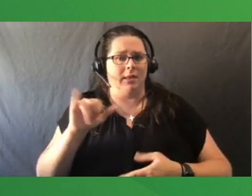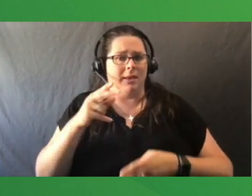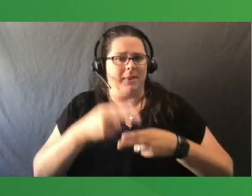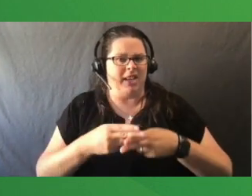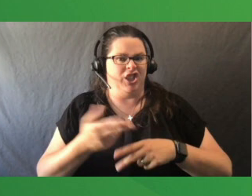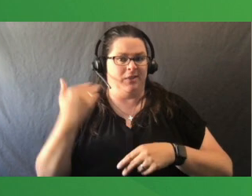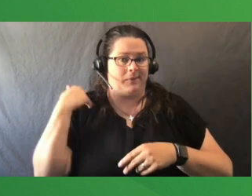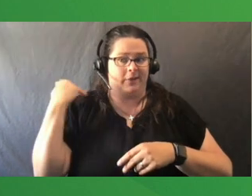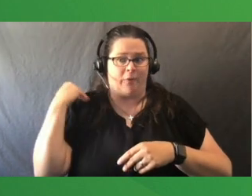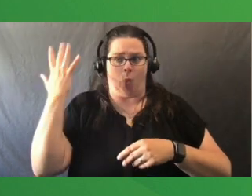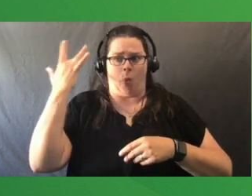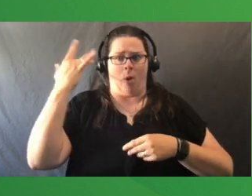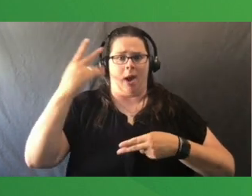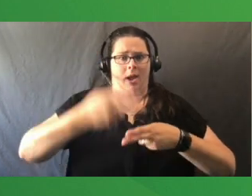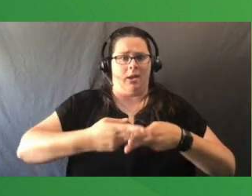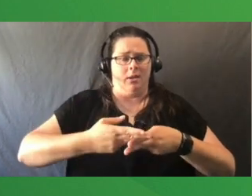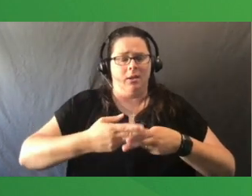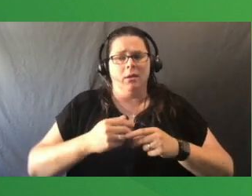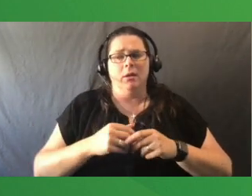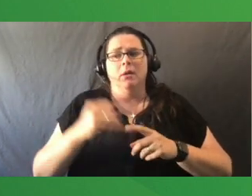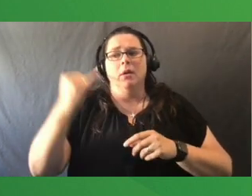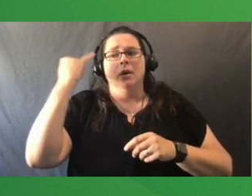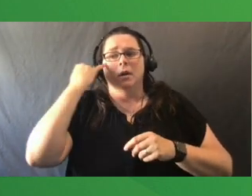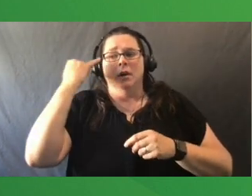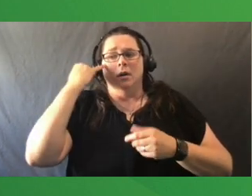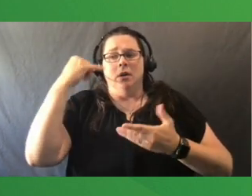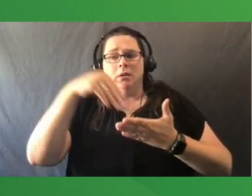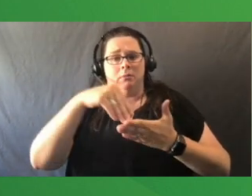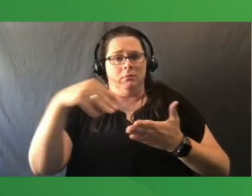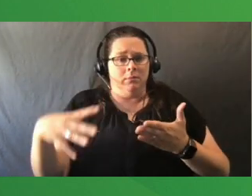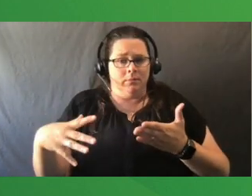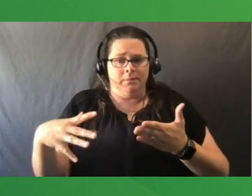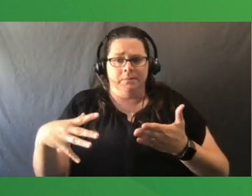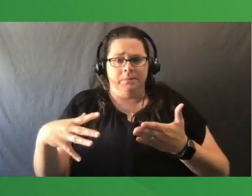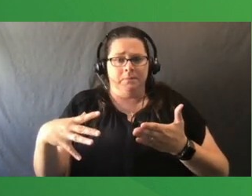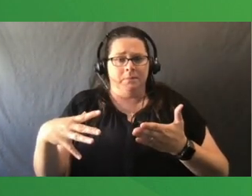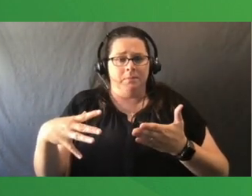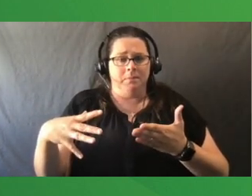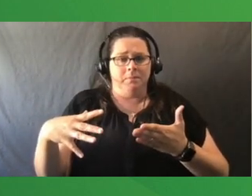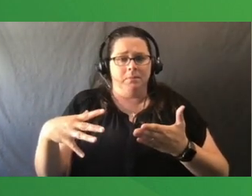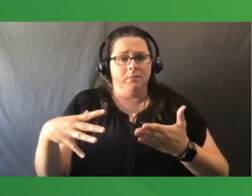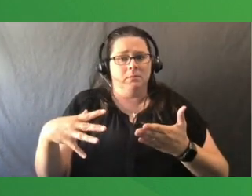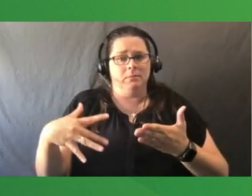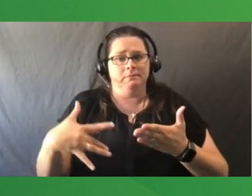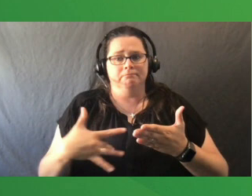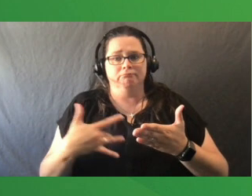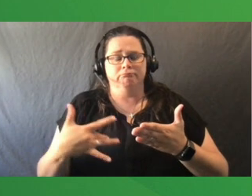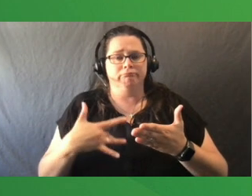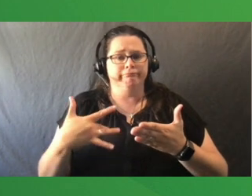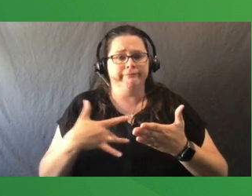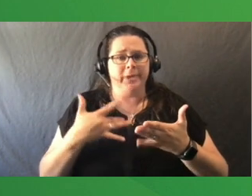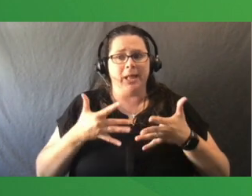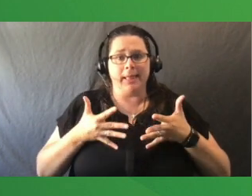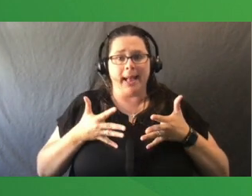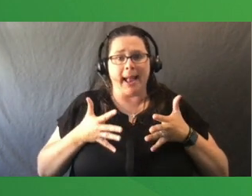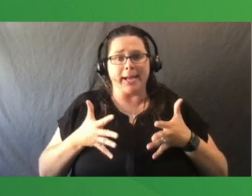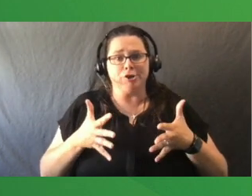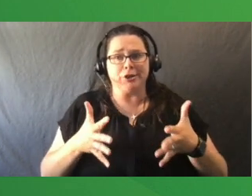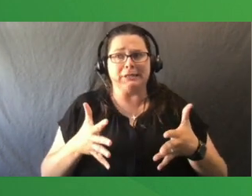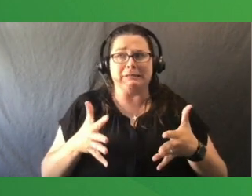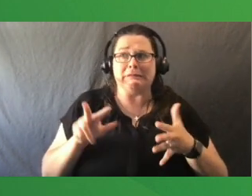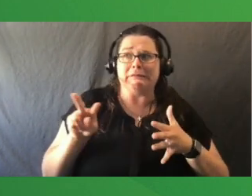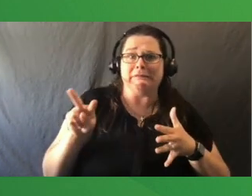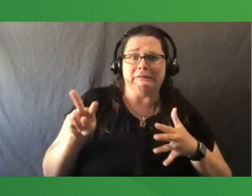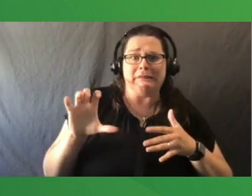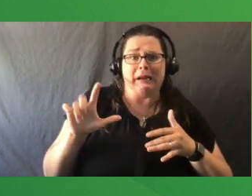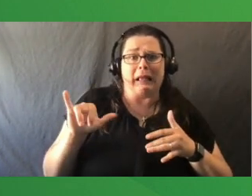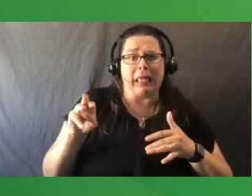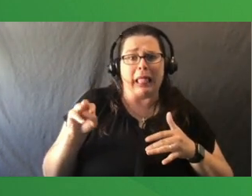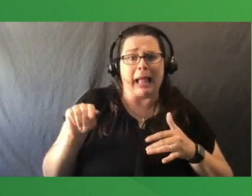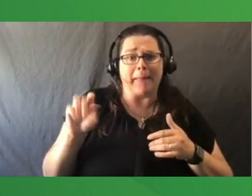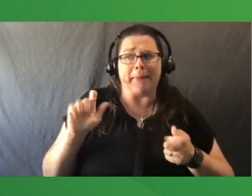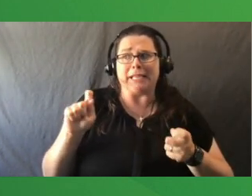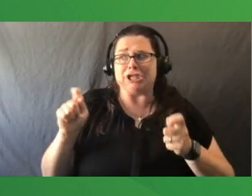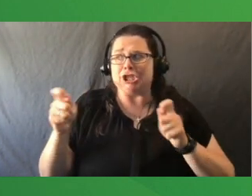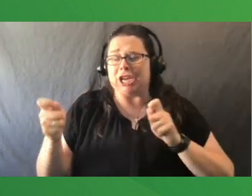So if students are feeling anxious about climate change or feel that they don't have agency